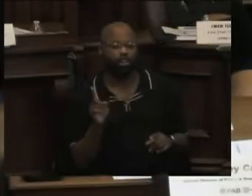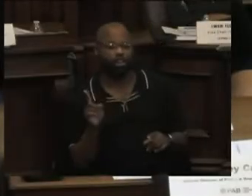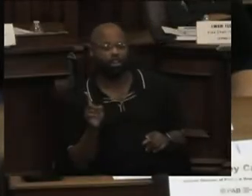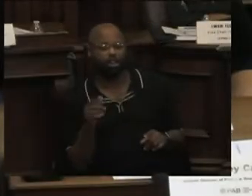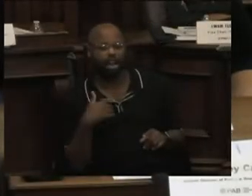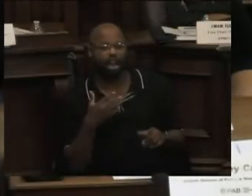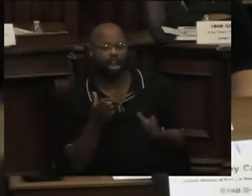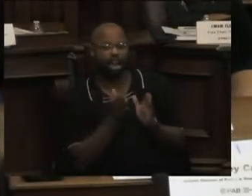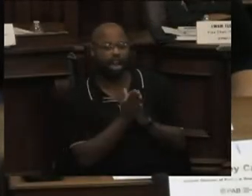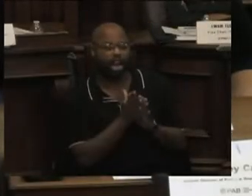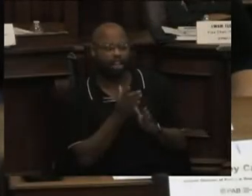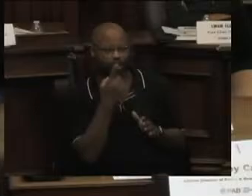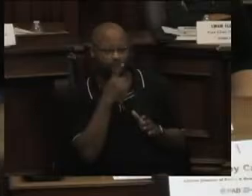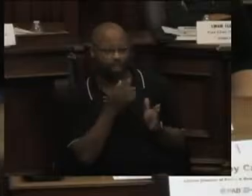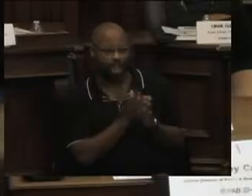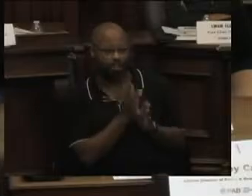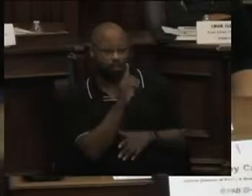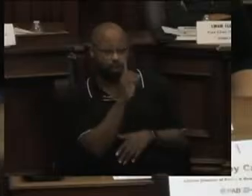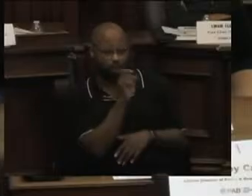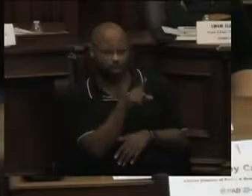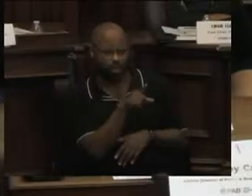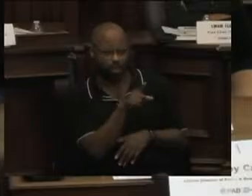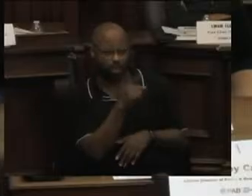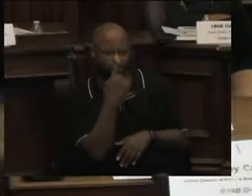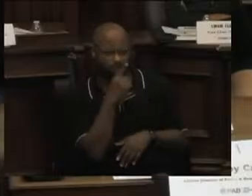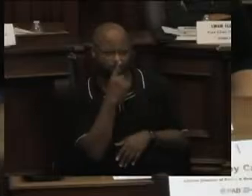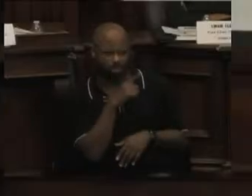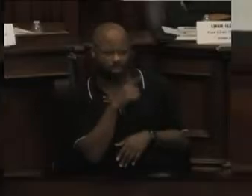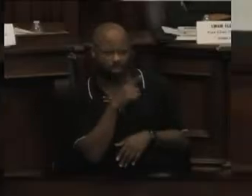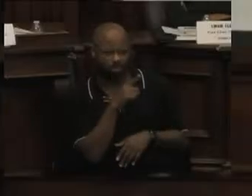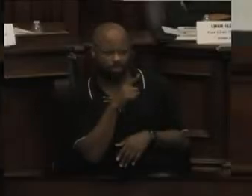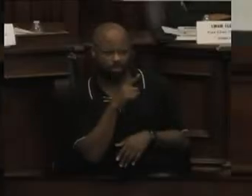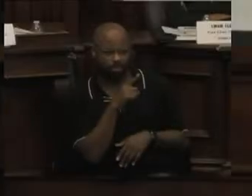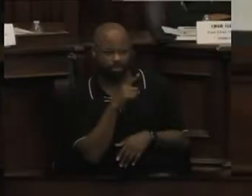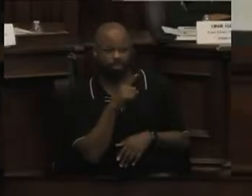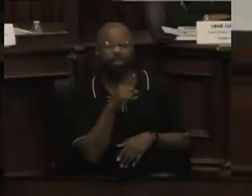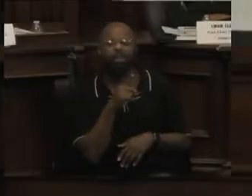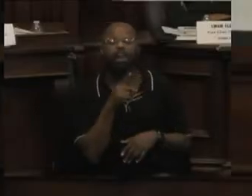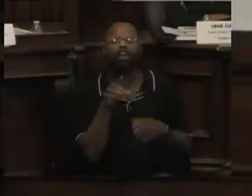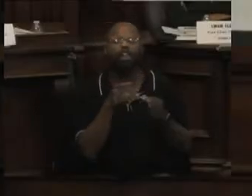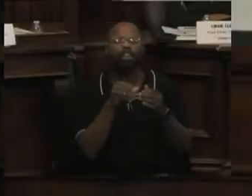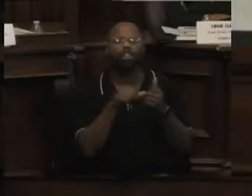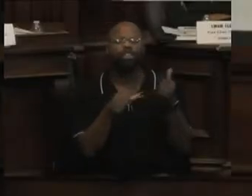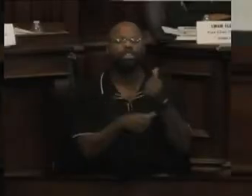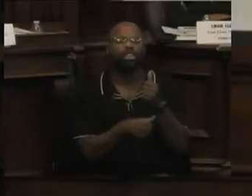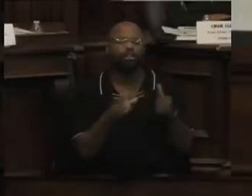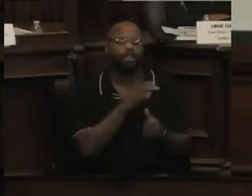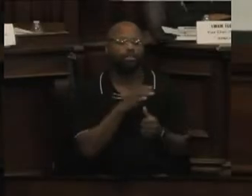And my second question related to the fact that when you send,